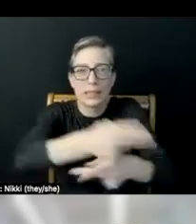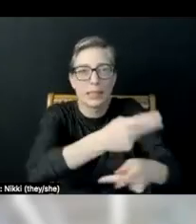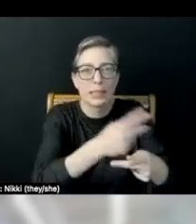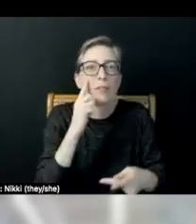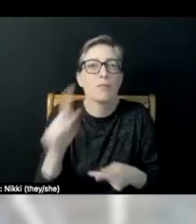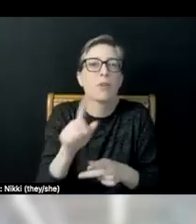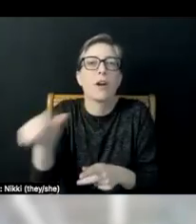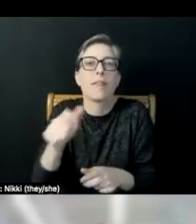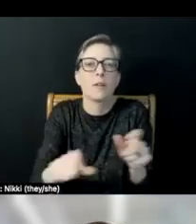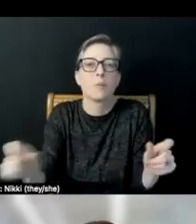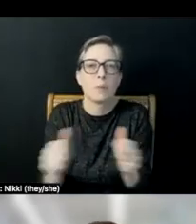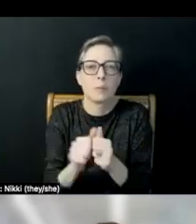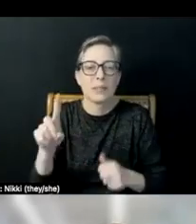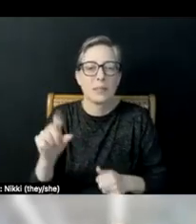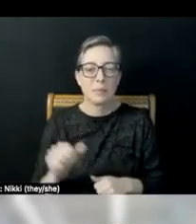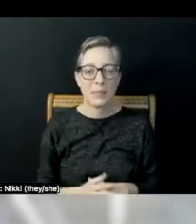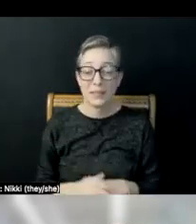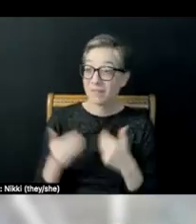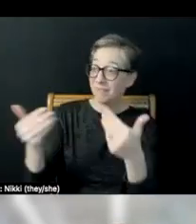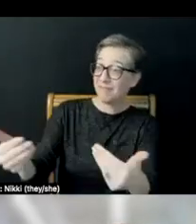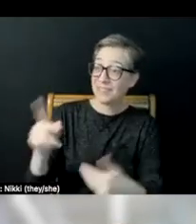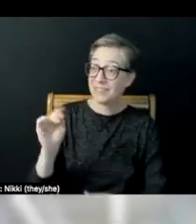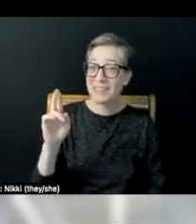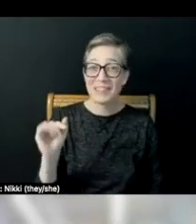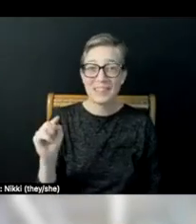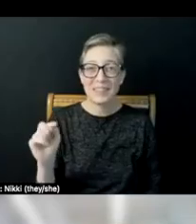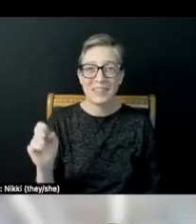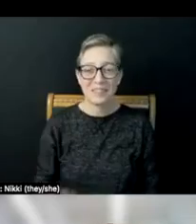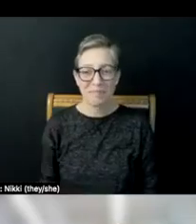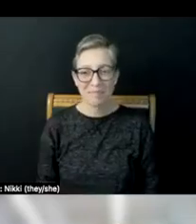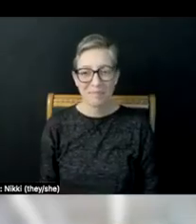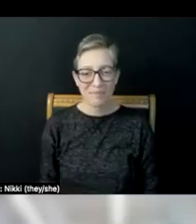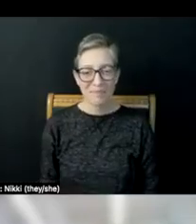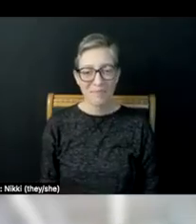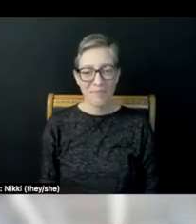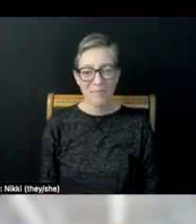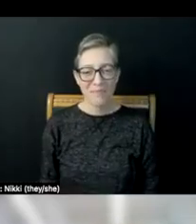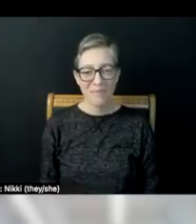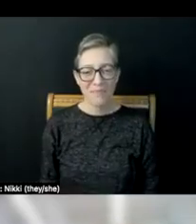All right. I'll let you take it away Kristie. Hi. As Nicole said,